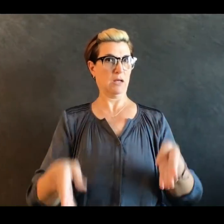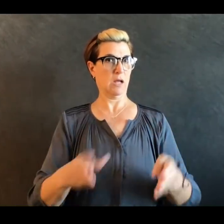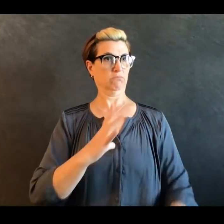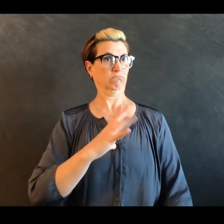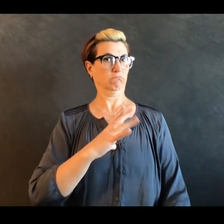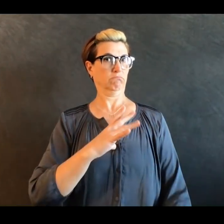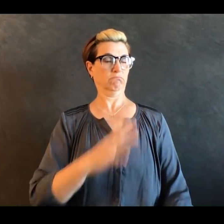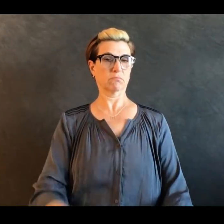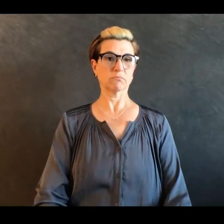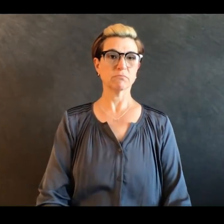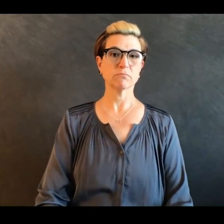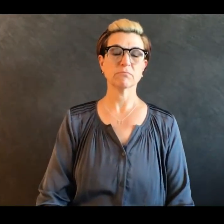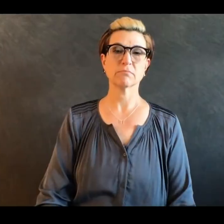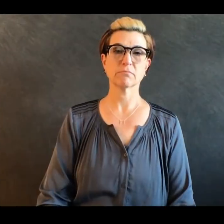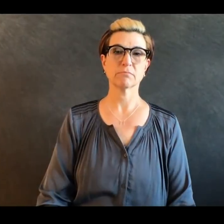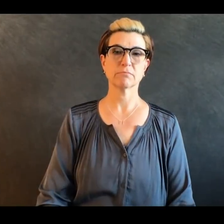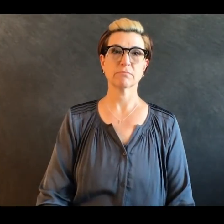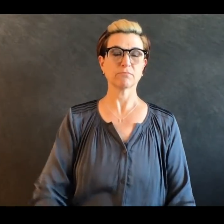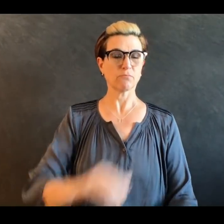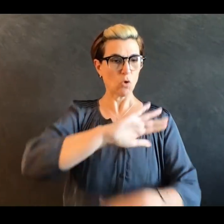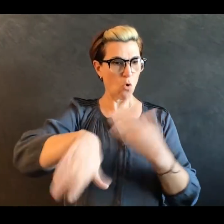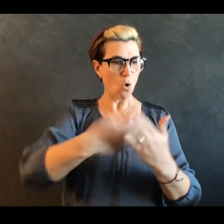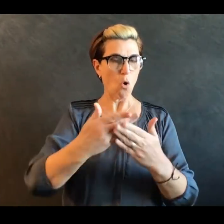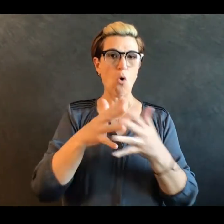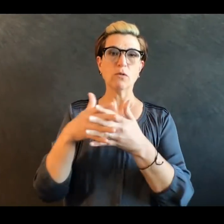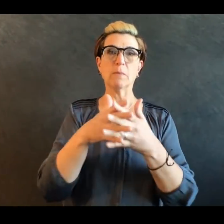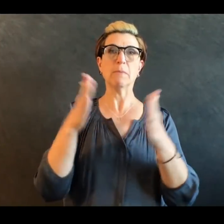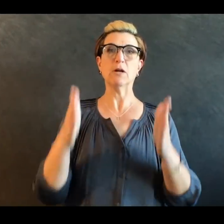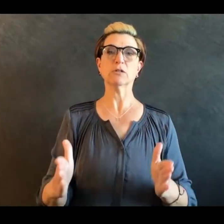all of American society is engaged and mobilized in the war against the